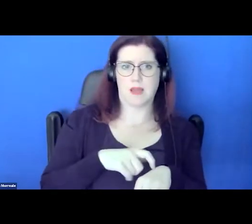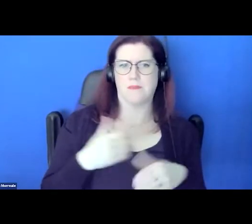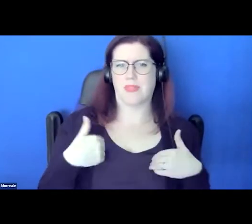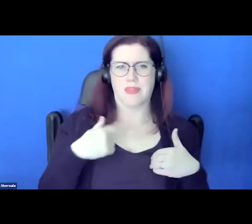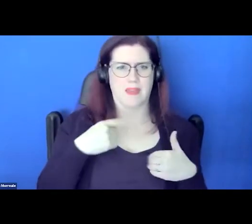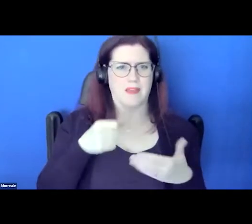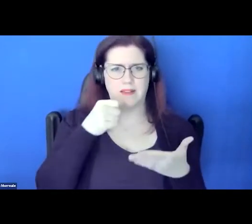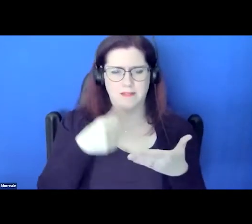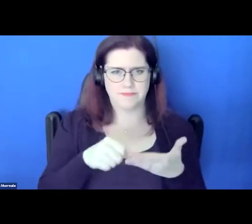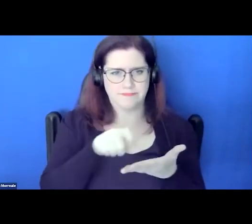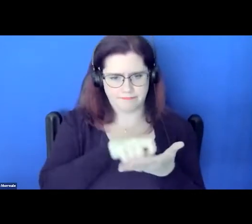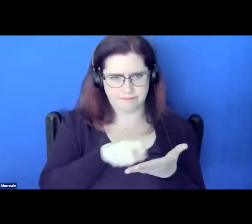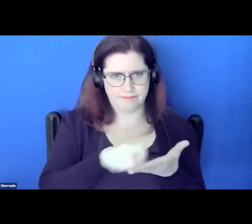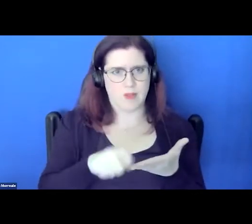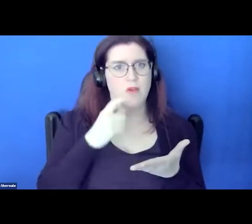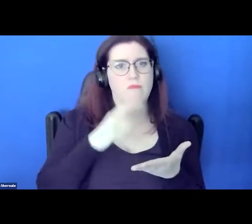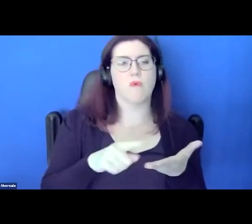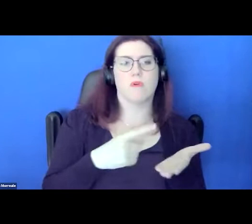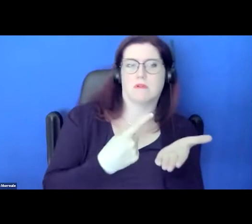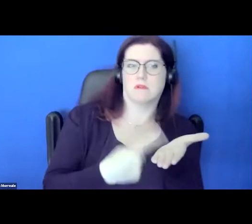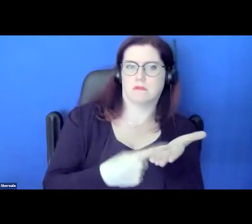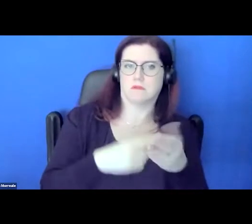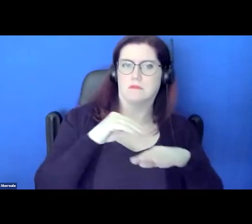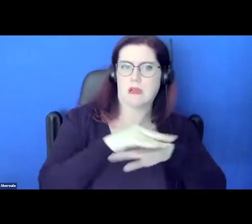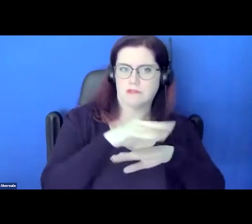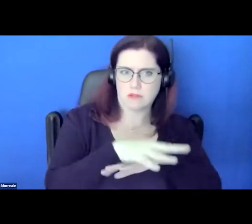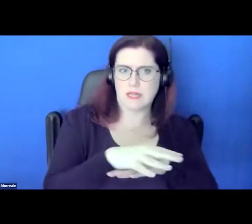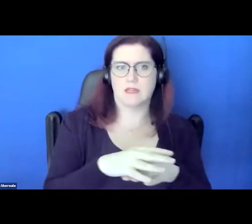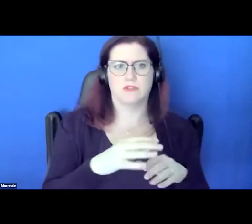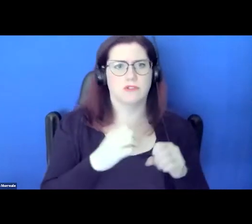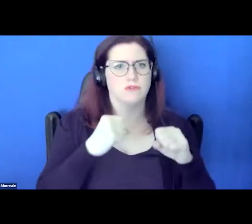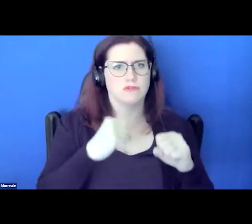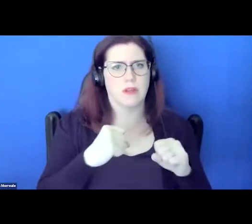on tribal consultation and strengthening the nation to nation relationship